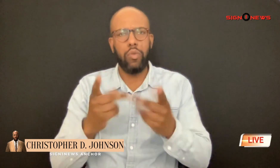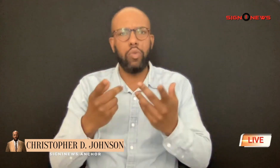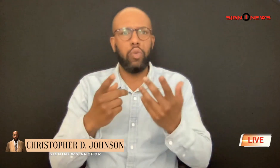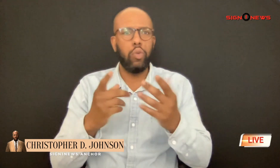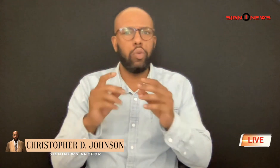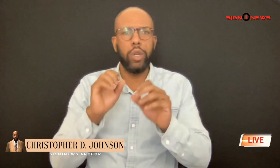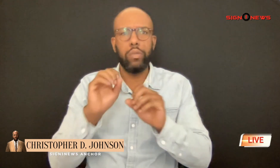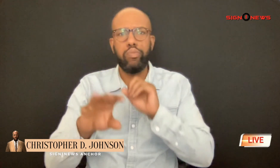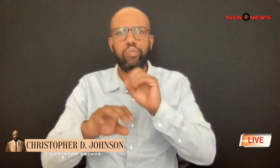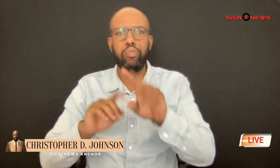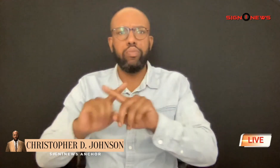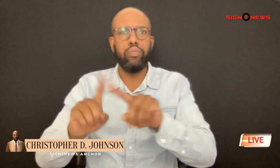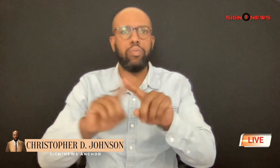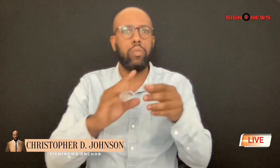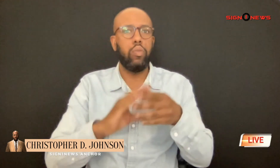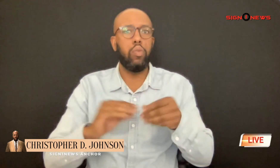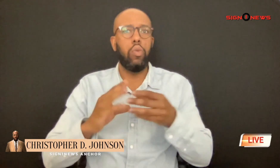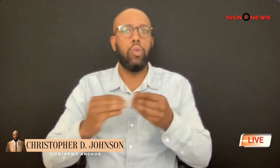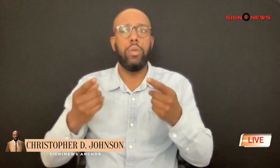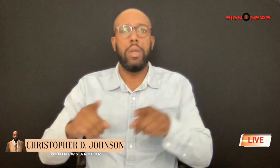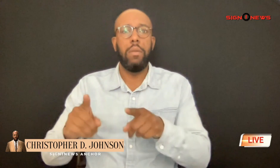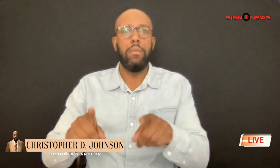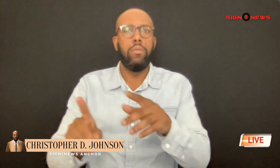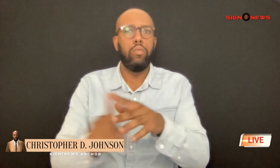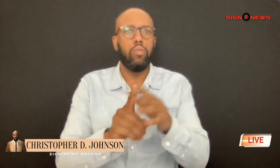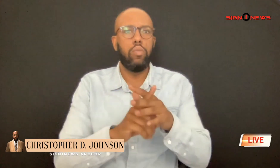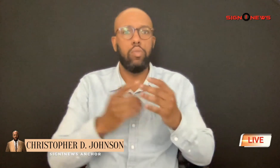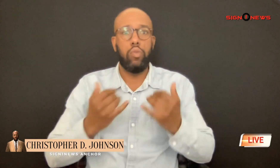here's a quick look at the top trending stories making headlines today